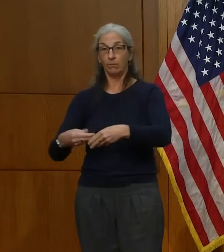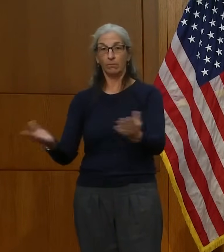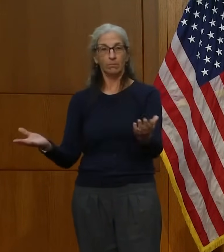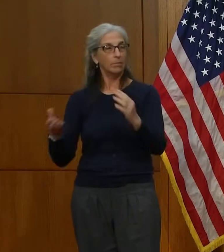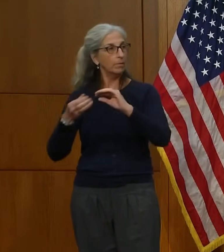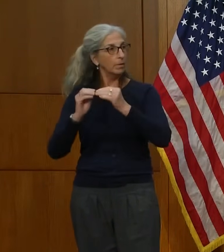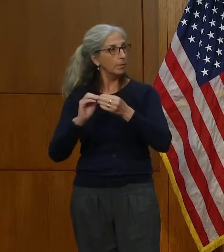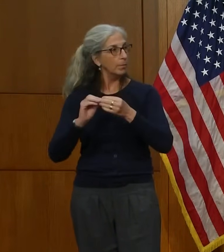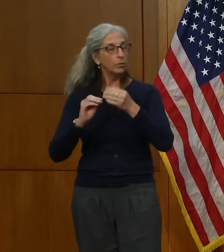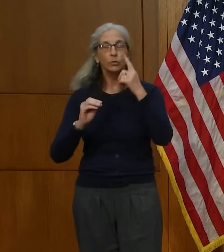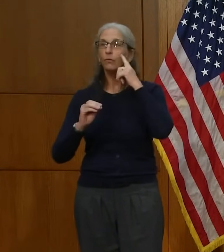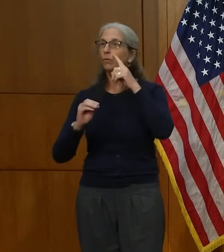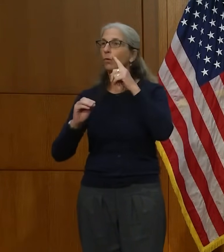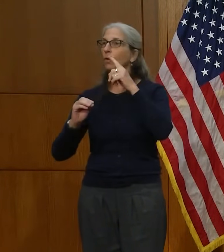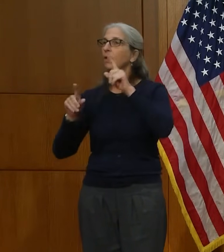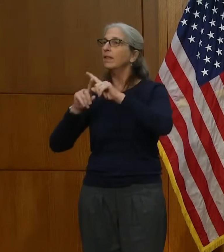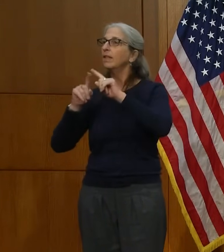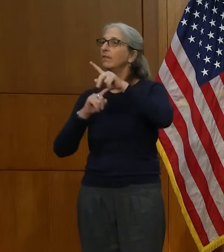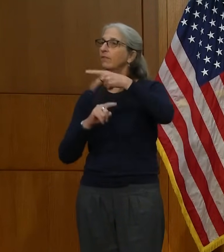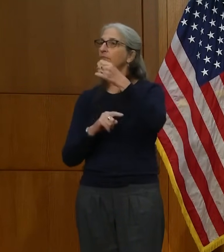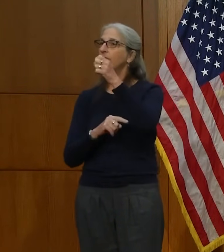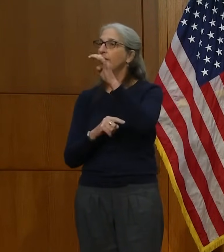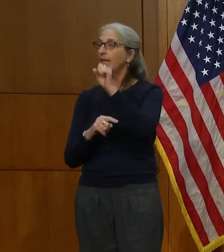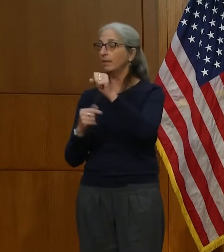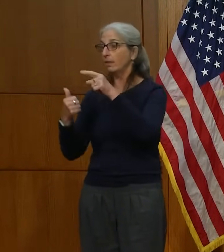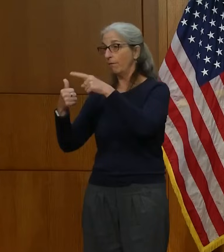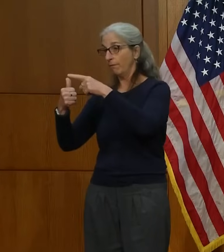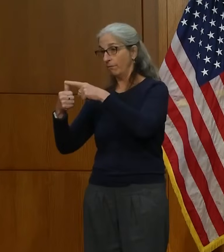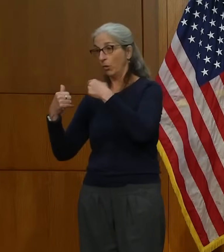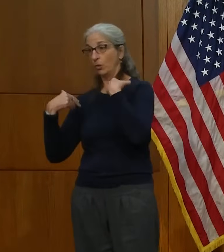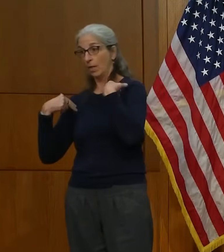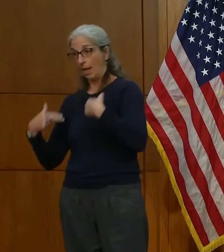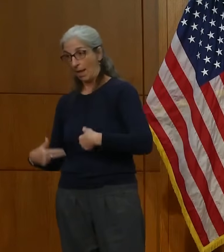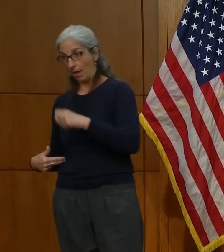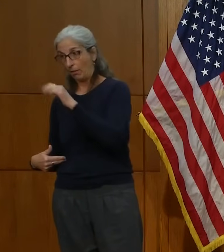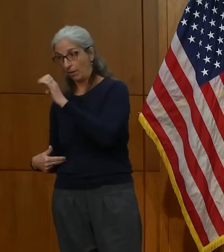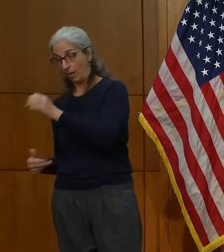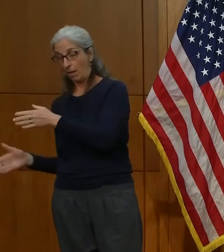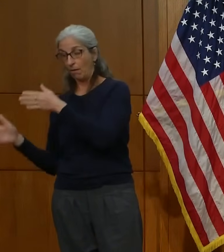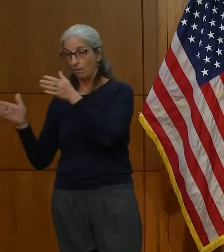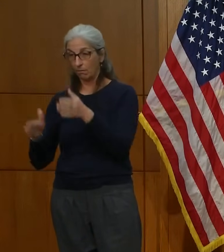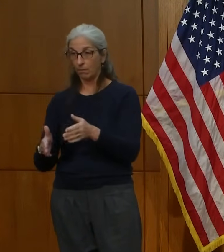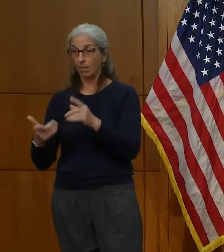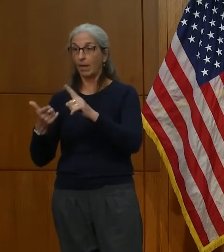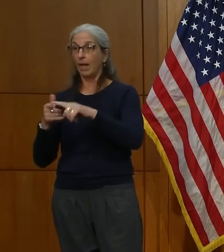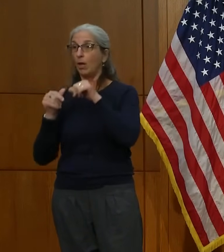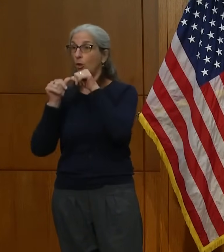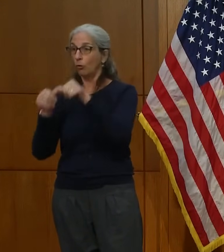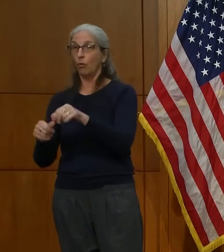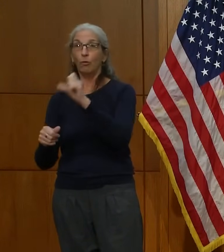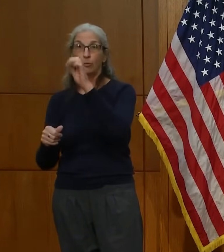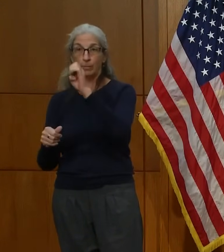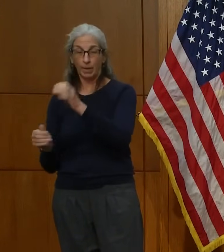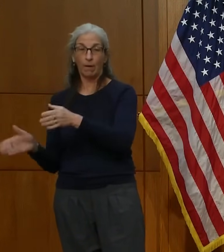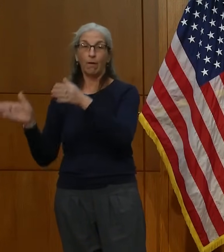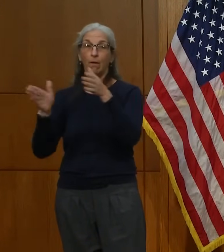SO, UM, HEY SAID, HAS RELEASED SOME GUIDANCE ON THE DIFFERENT PHASES AND PHASE ONE A. AS WE SAID HIS HEALTHCARE PERSONNEL